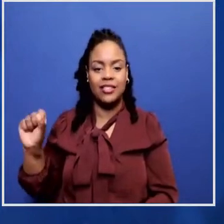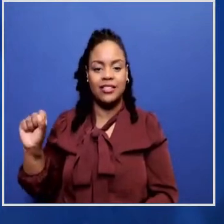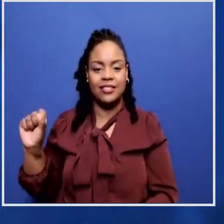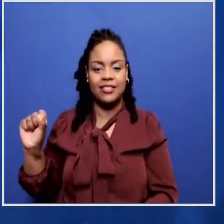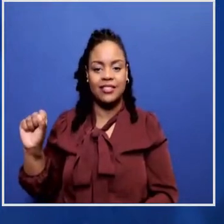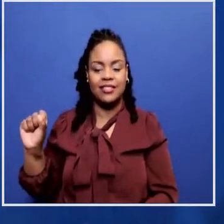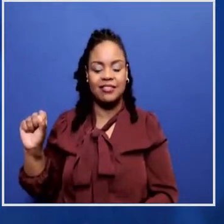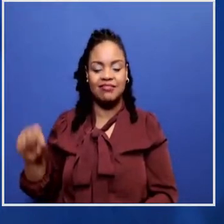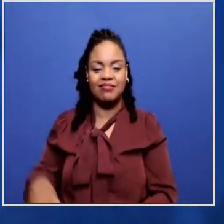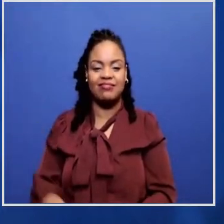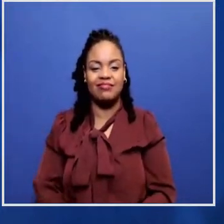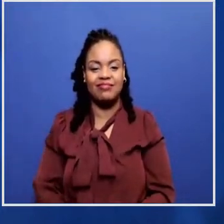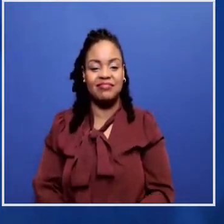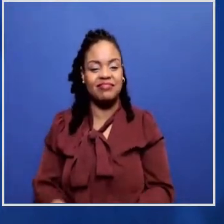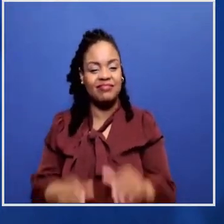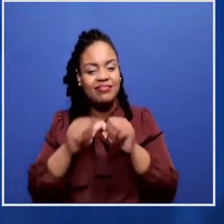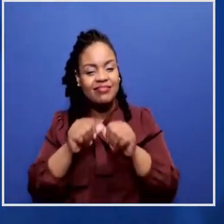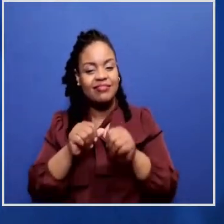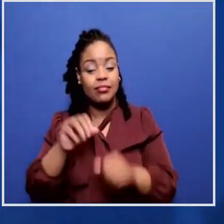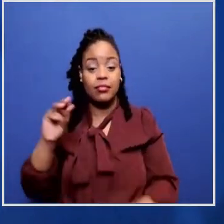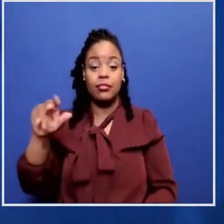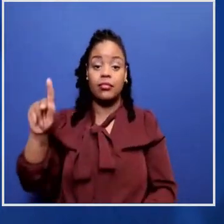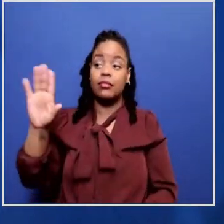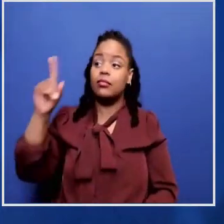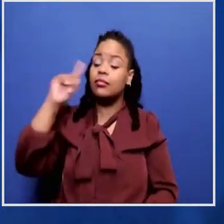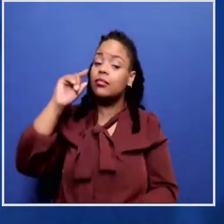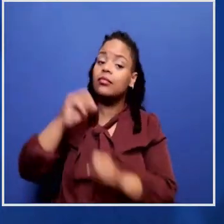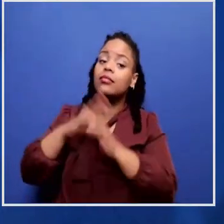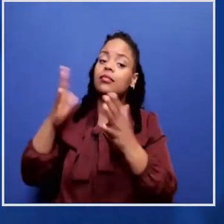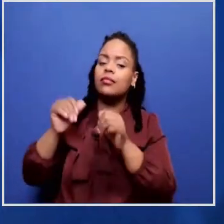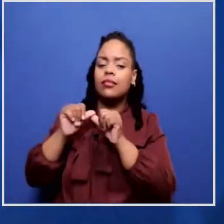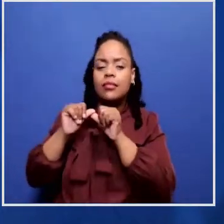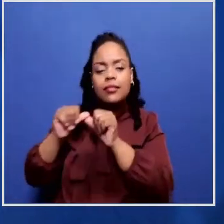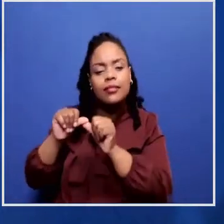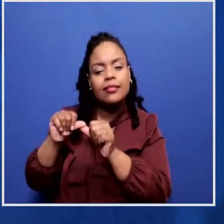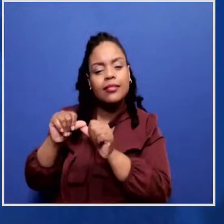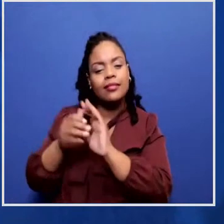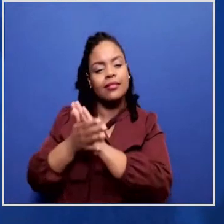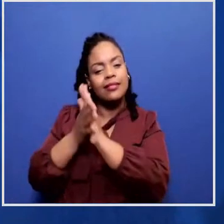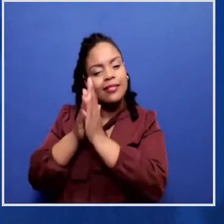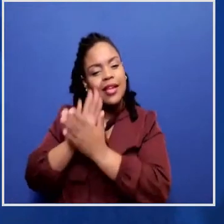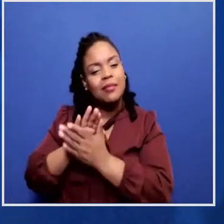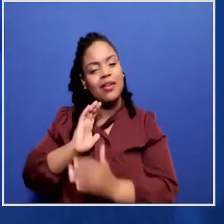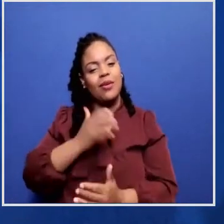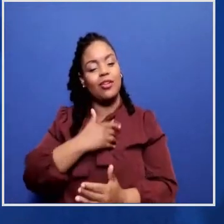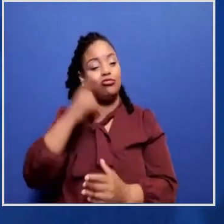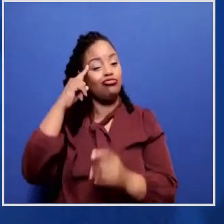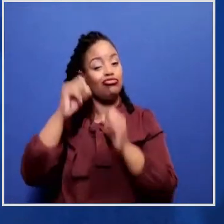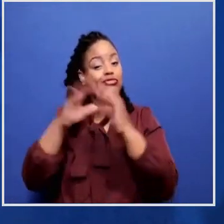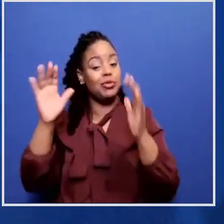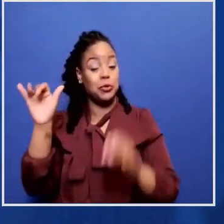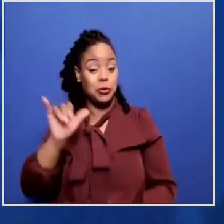ELECT BIDEN AND VICE PRESIDENT-